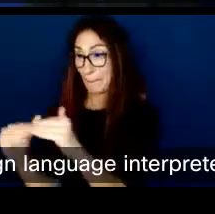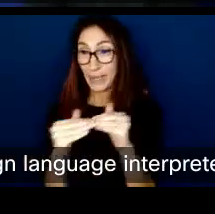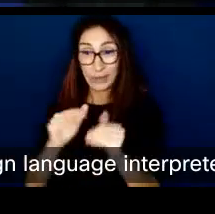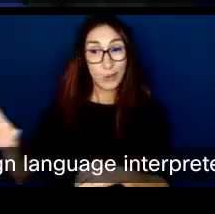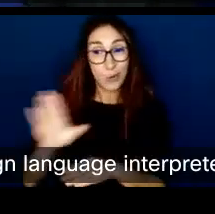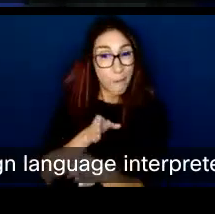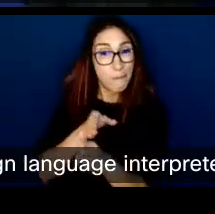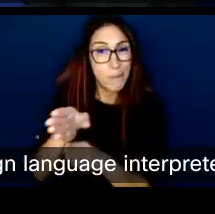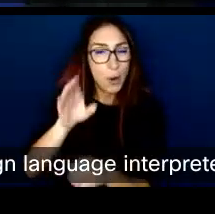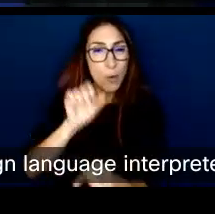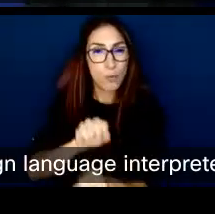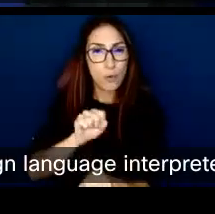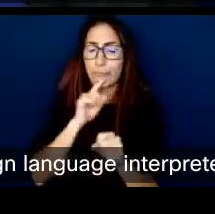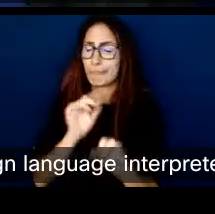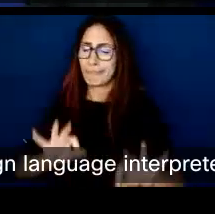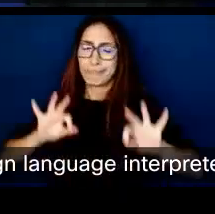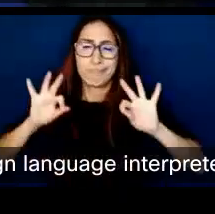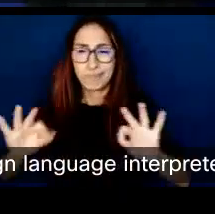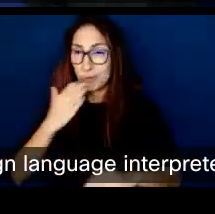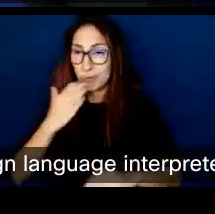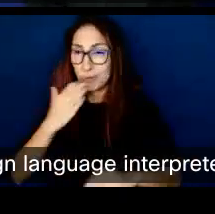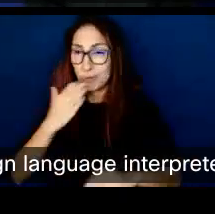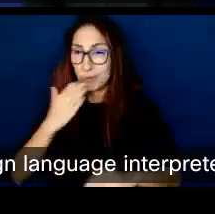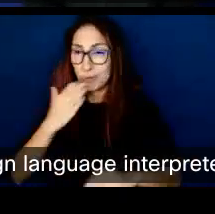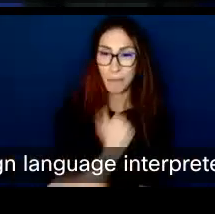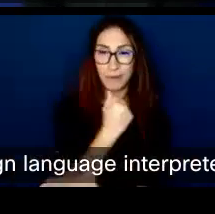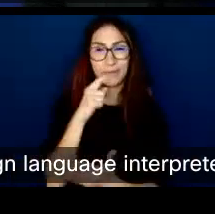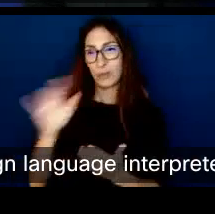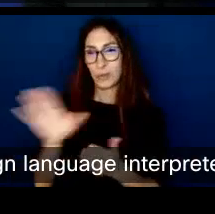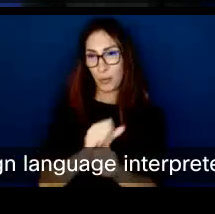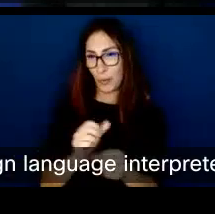there's great models across the country for that. Next slide